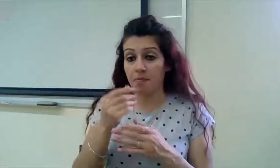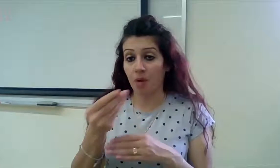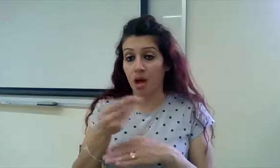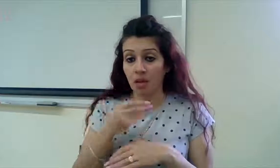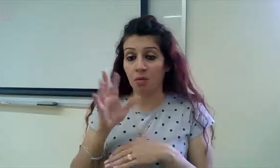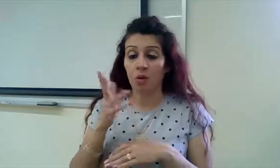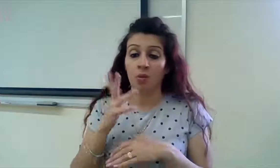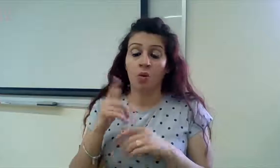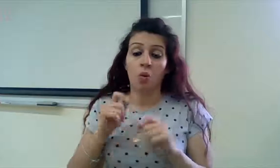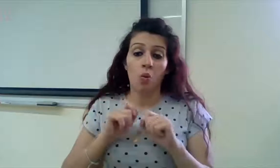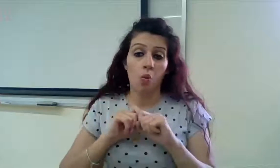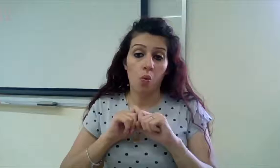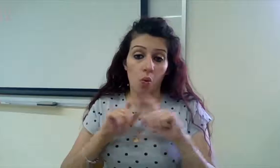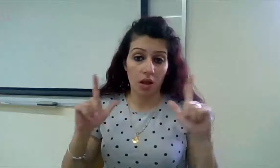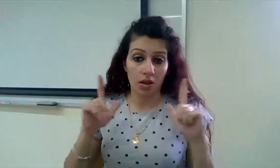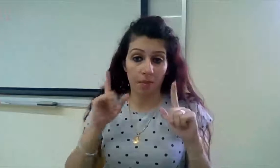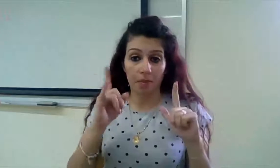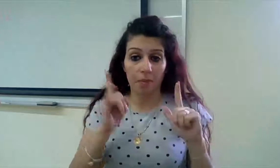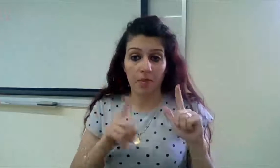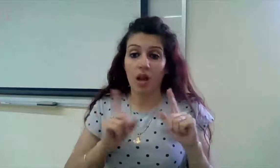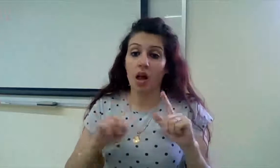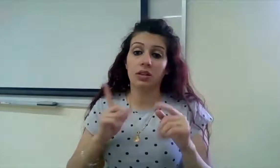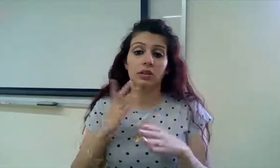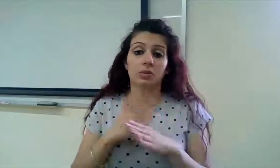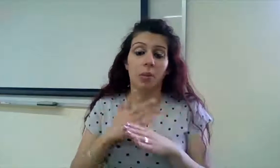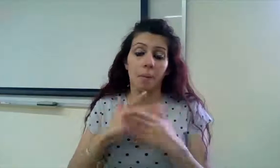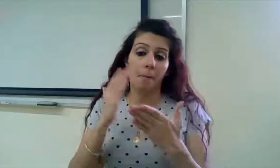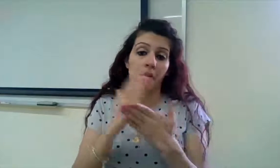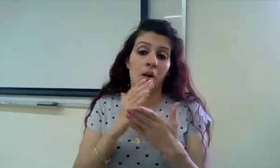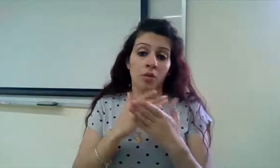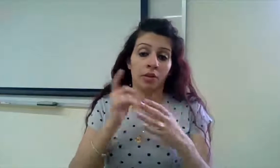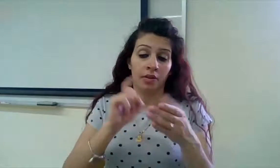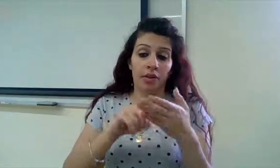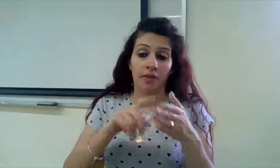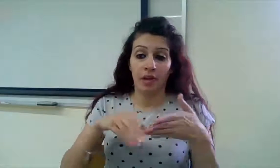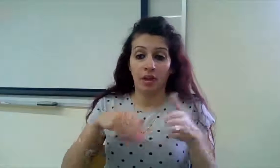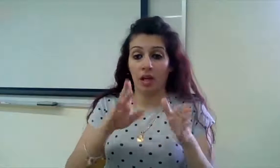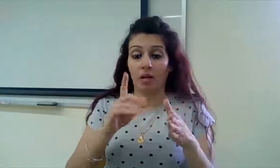language but it really goes back to the increase in the availability of these